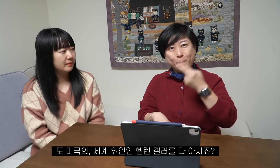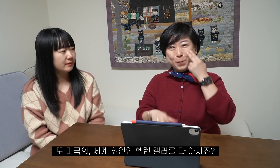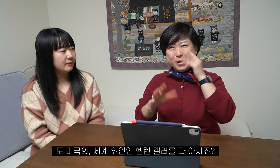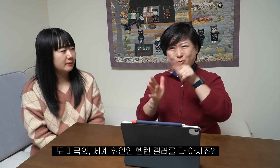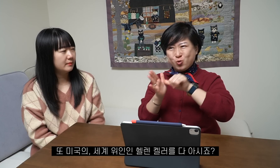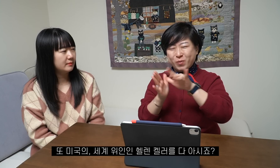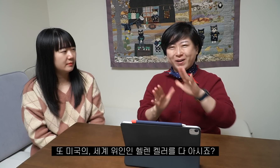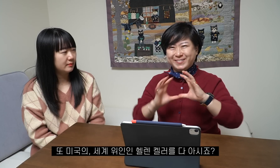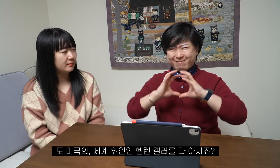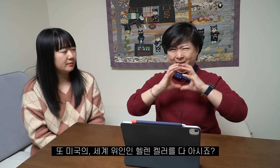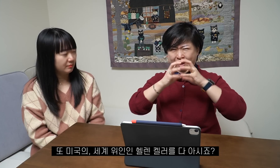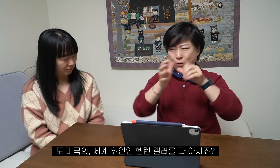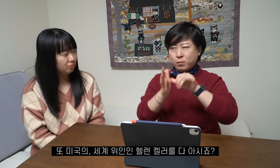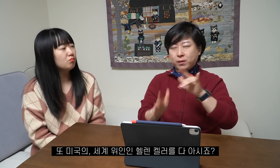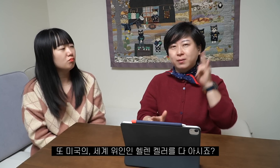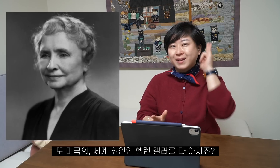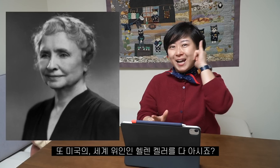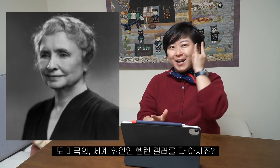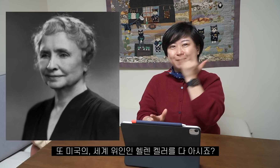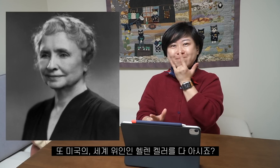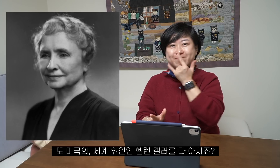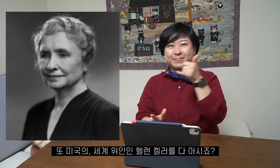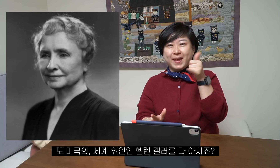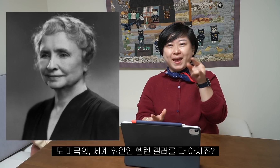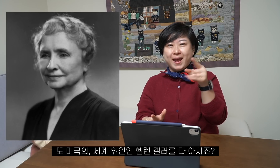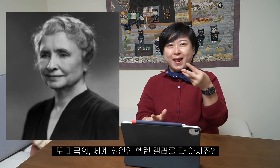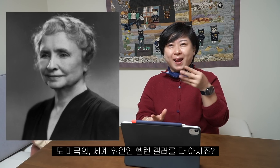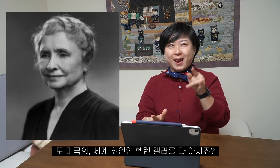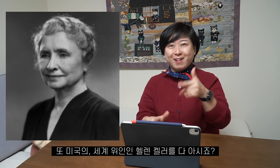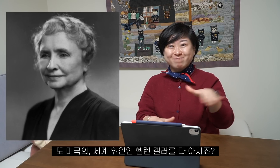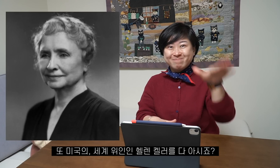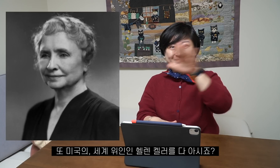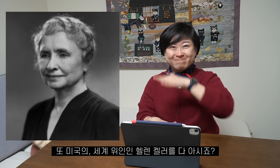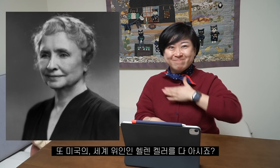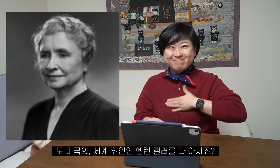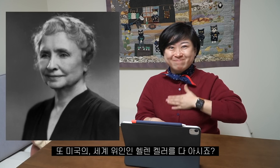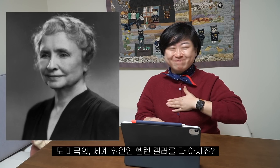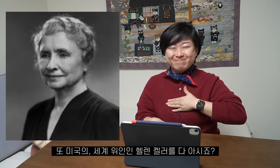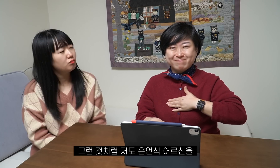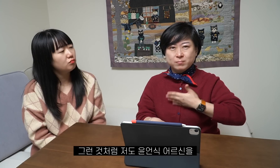Also, do you know Helen Keller, the great American and world-famous man?